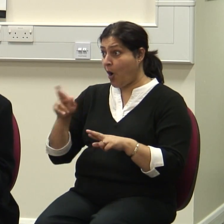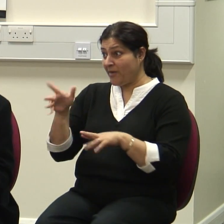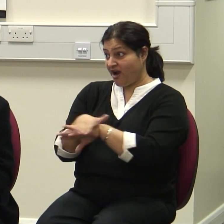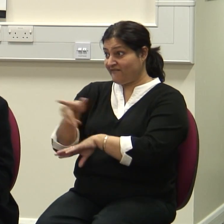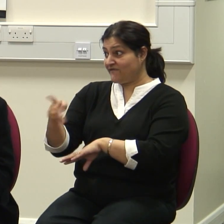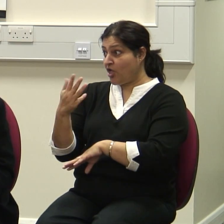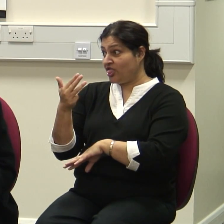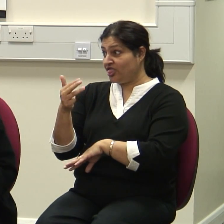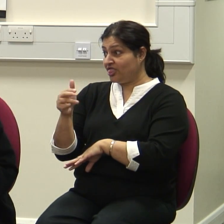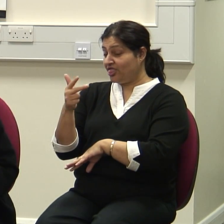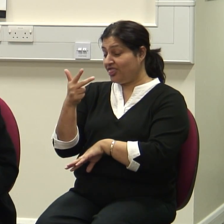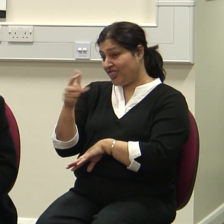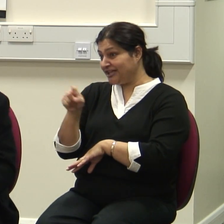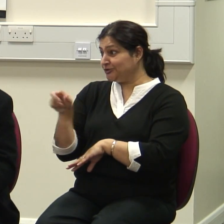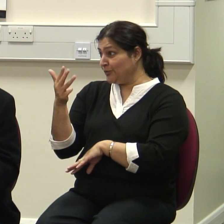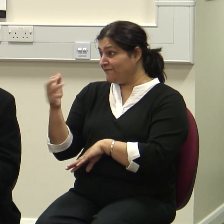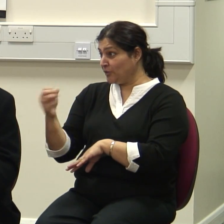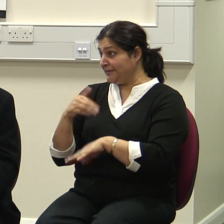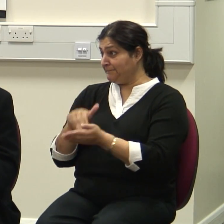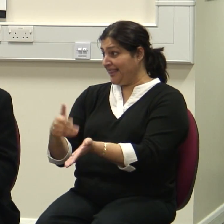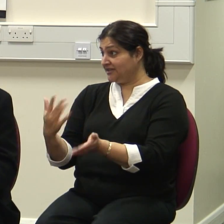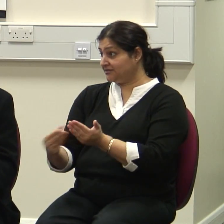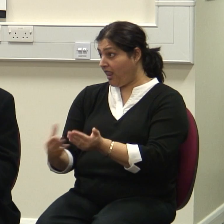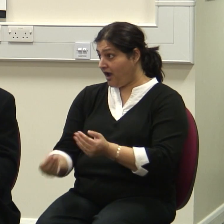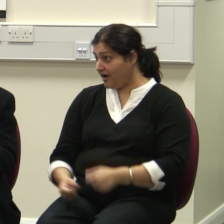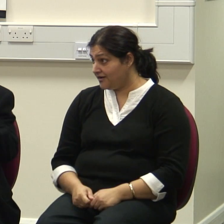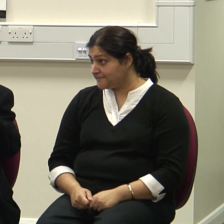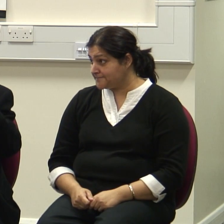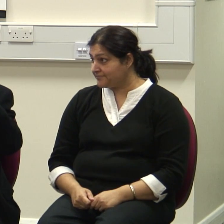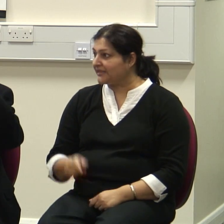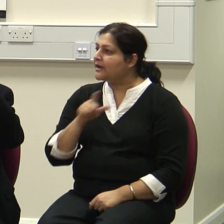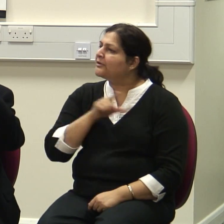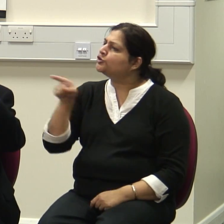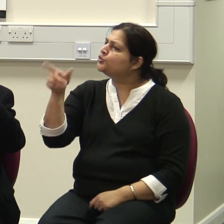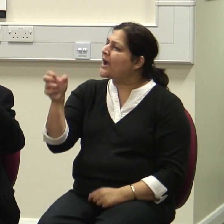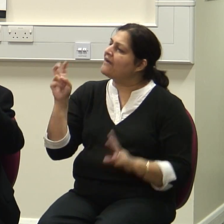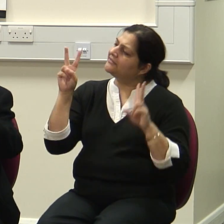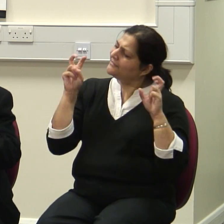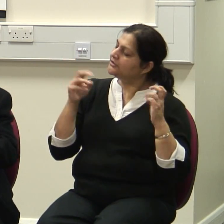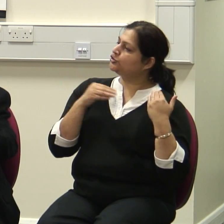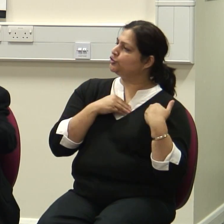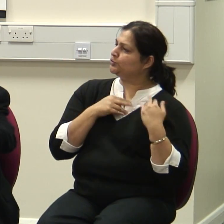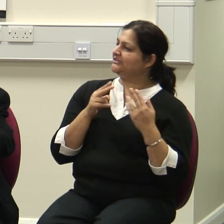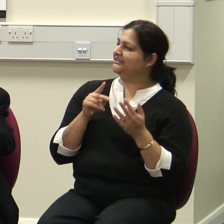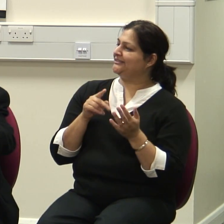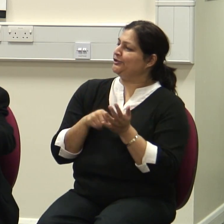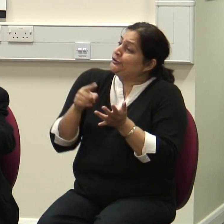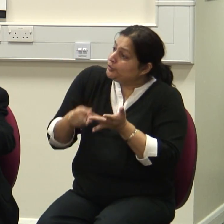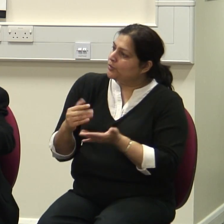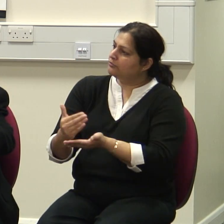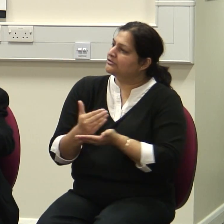is no way in which you can protect yourself from the duty to protect. That is paternalism.